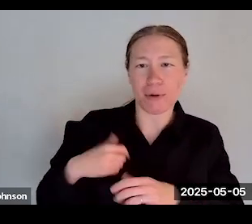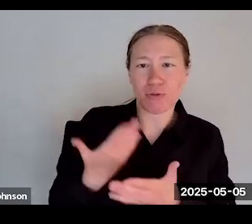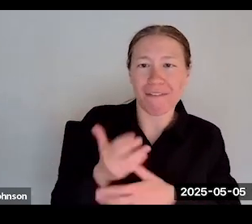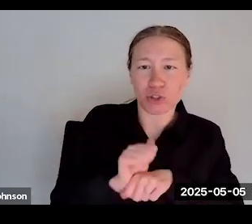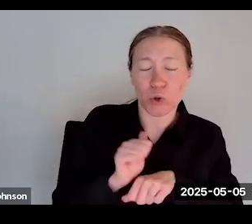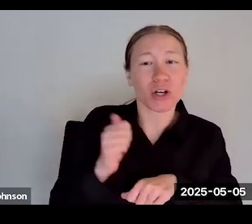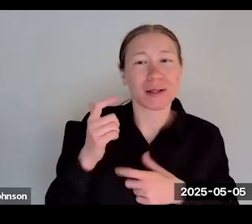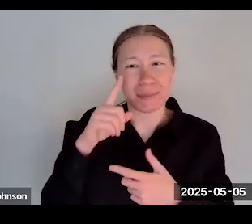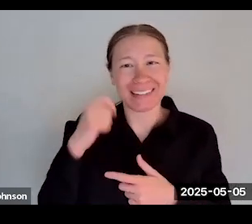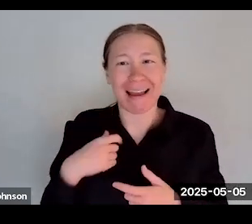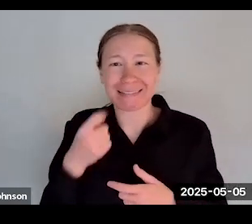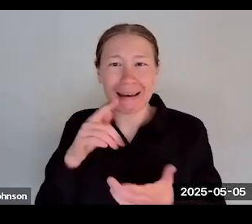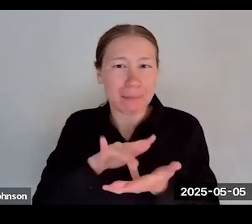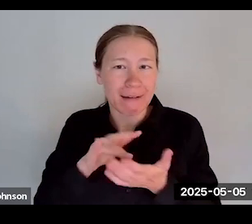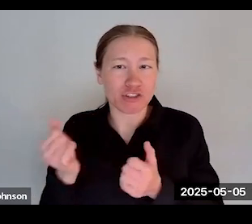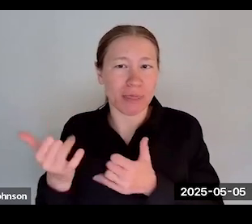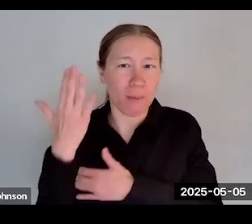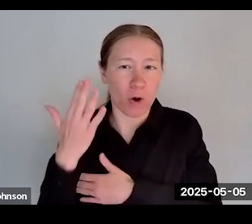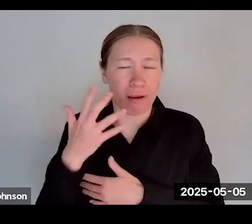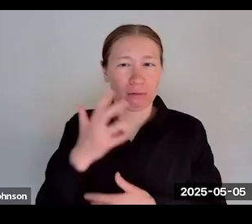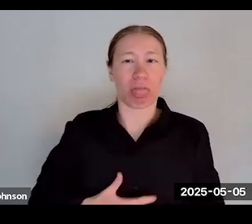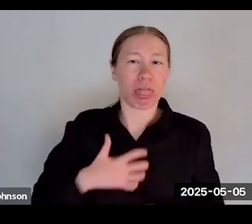Or, "I need help with reading documents with small font."